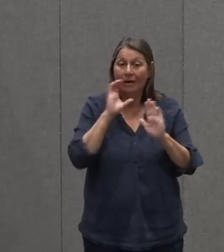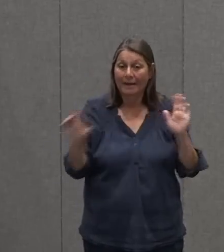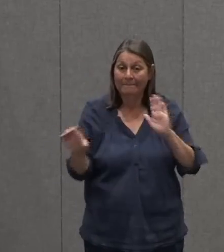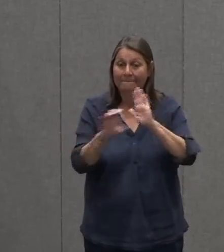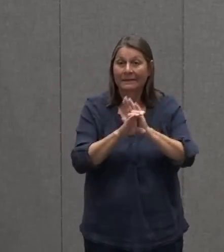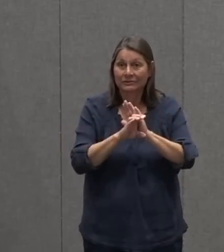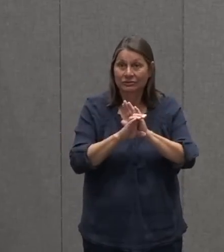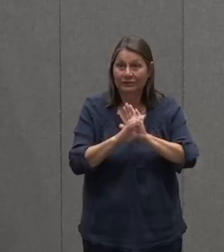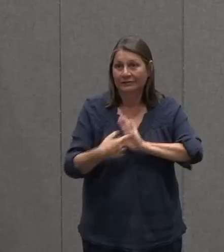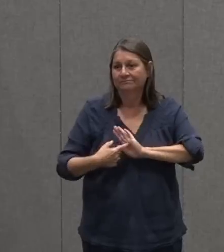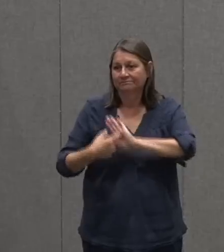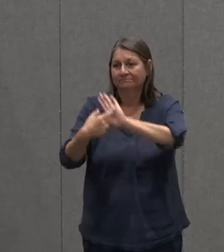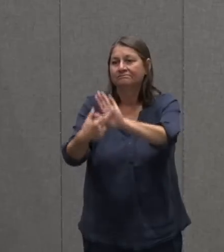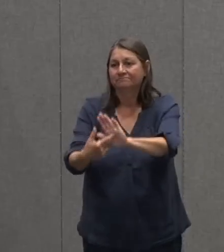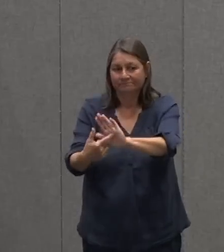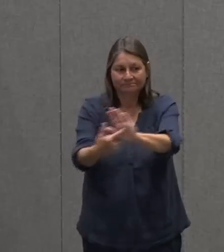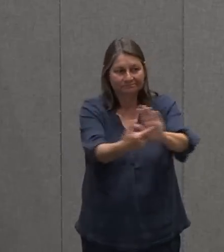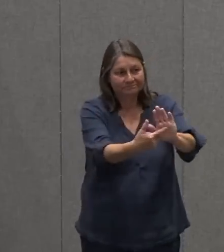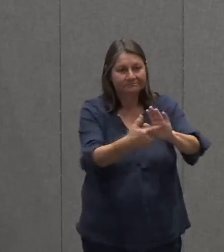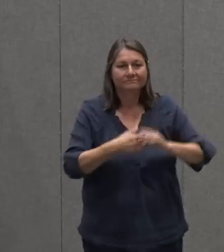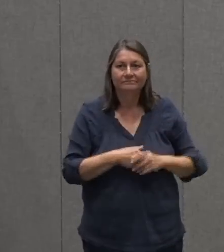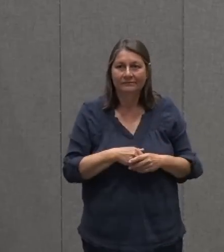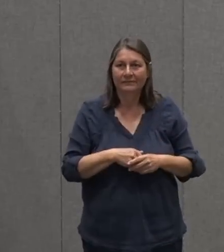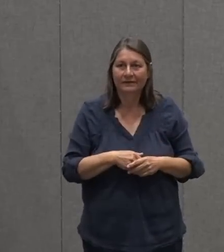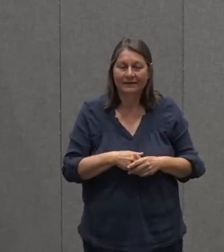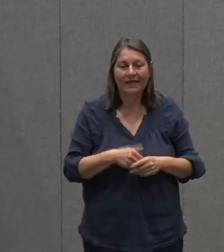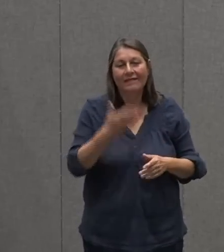Thanks for joining me today. See you next time.